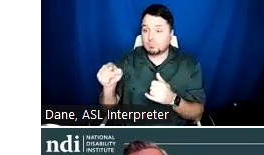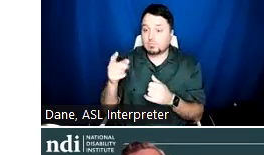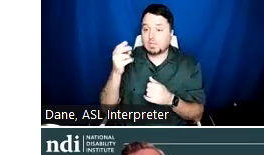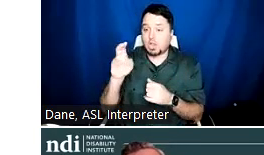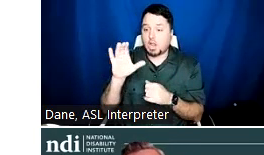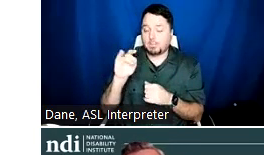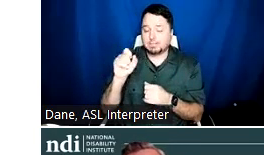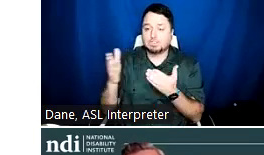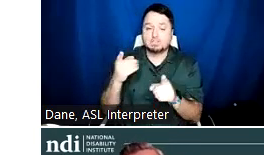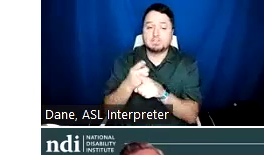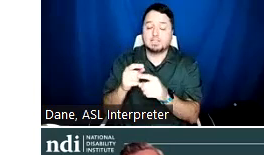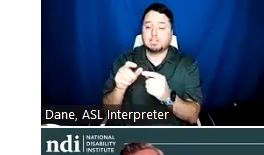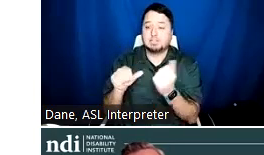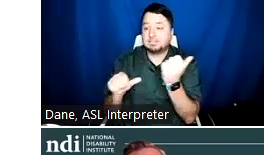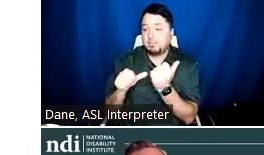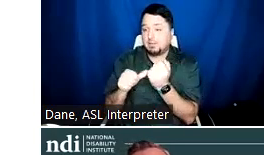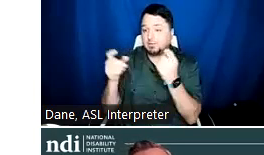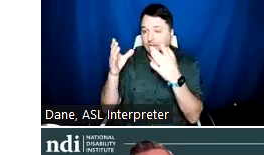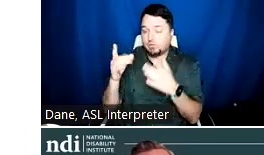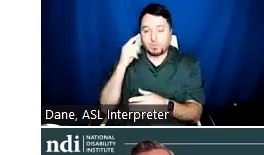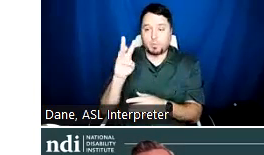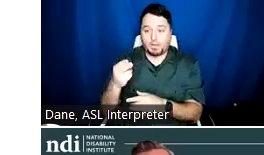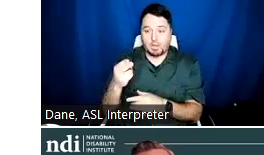the Deputy-Director of the White House Initiative on Advancing Educational Equity, Excellence, and